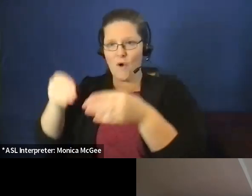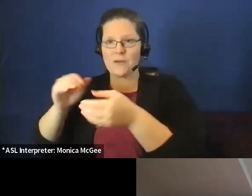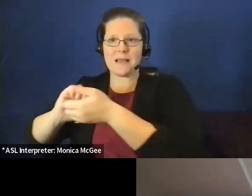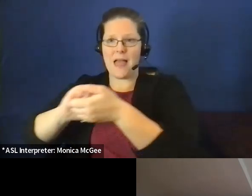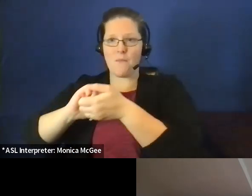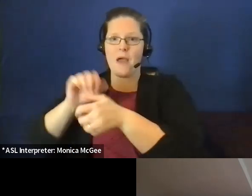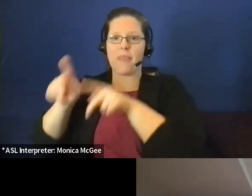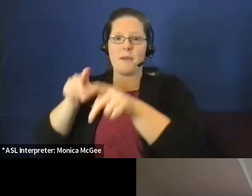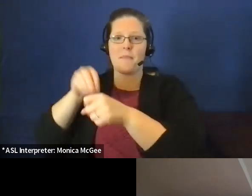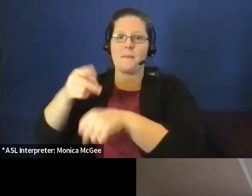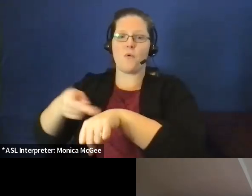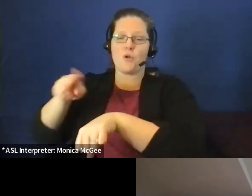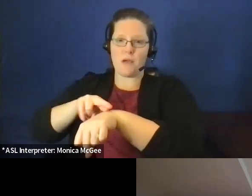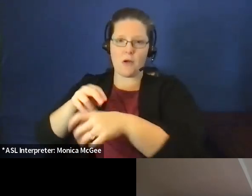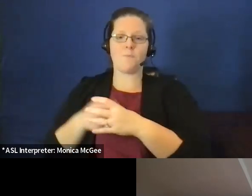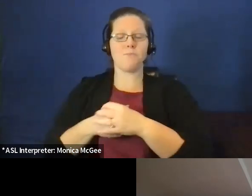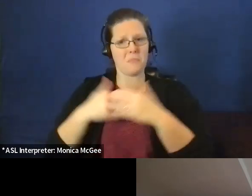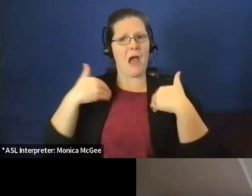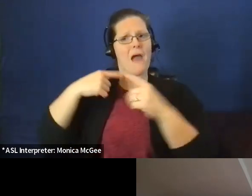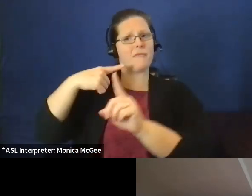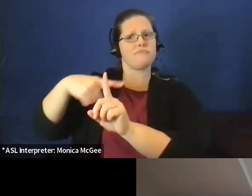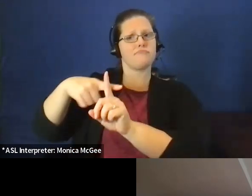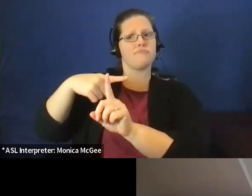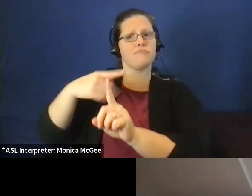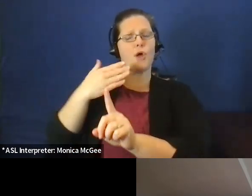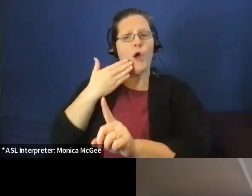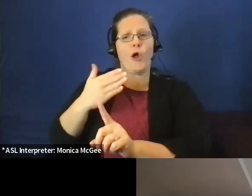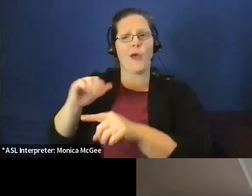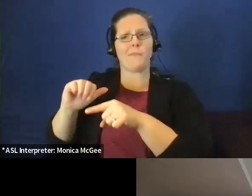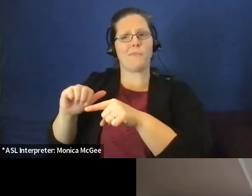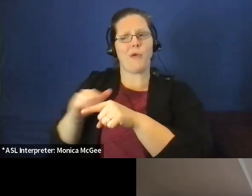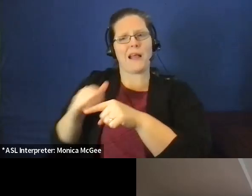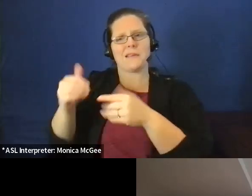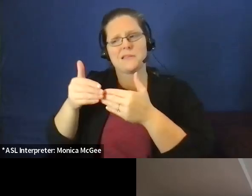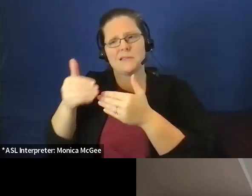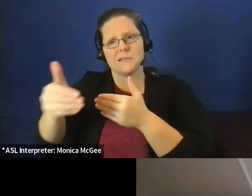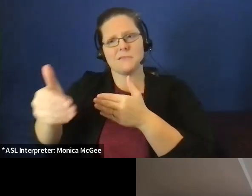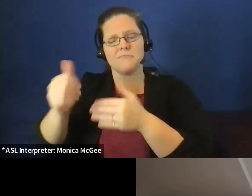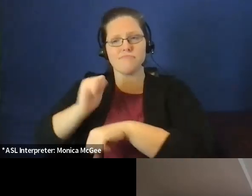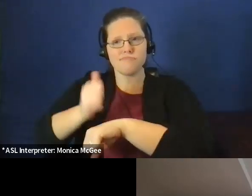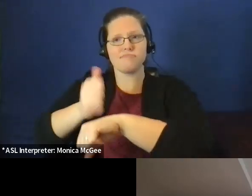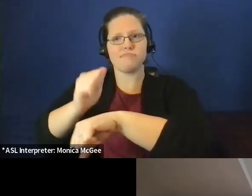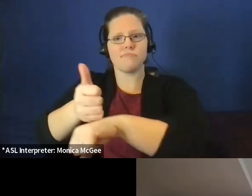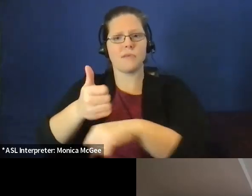is in Puerto Rico. He just landed there. He will meet with (indiscernible) and focus on needs of